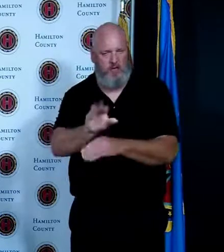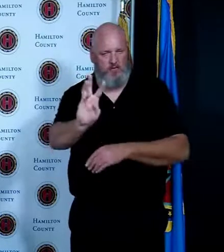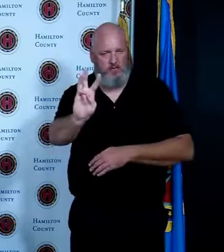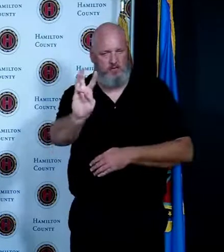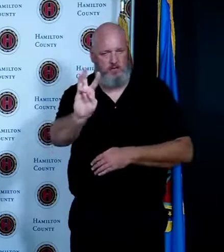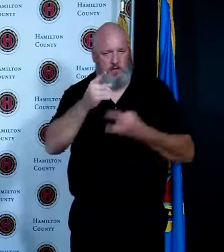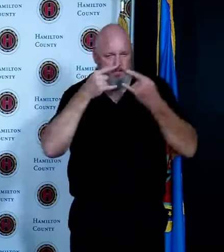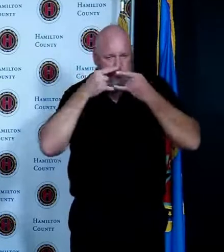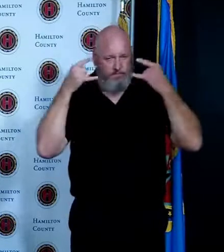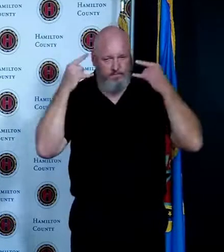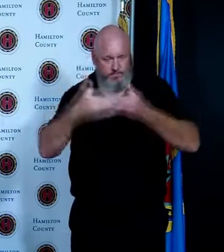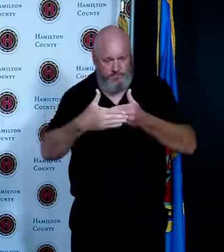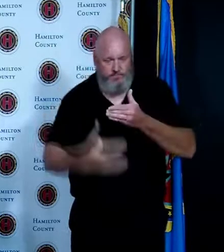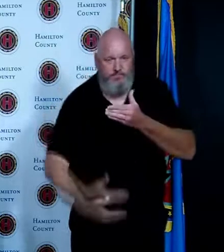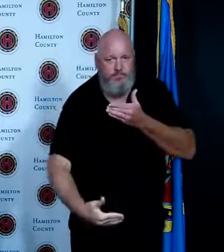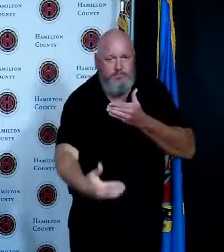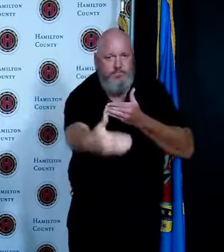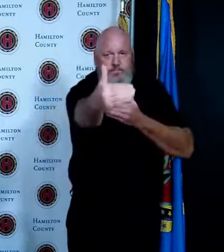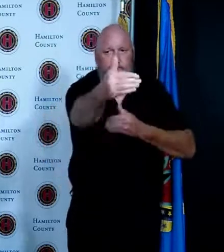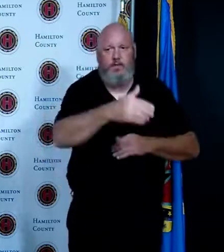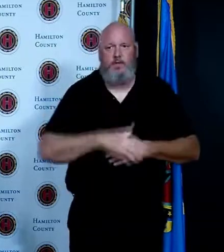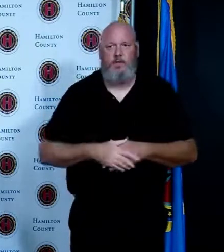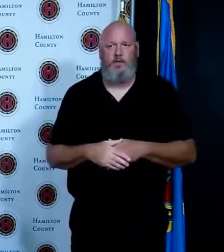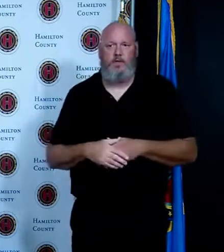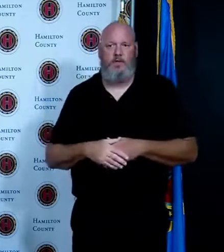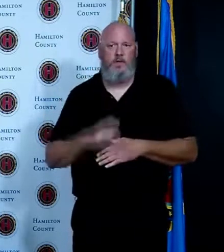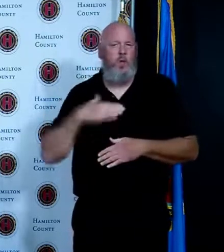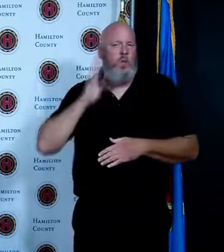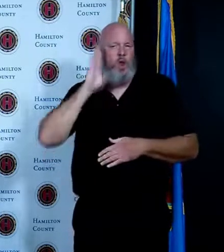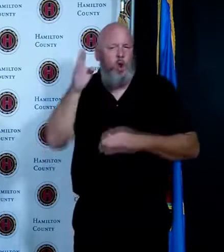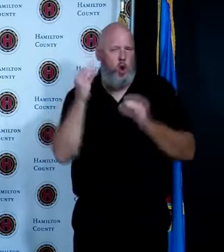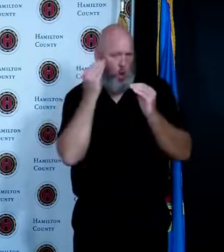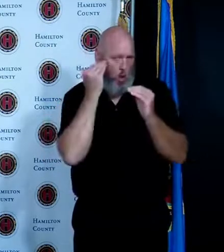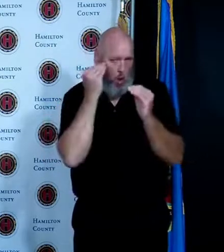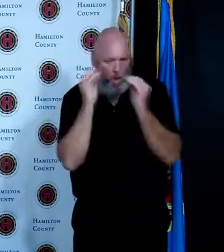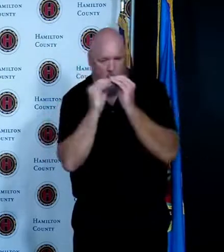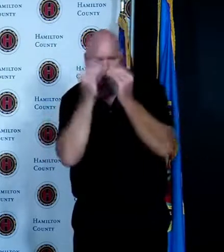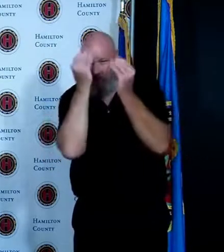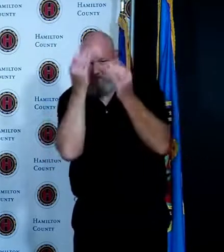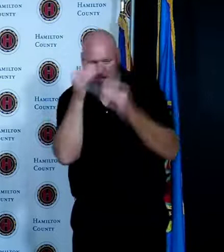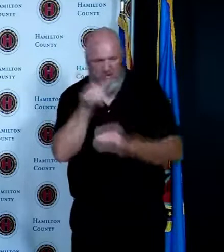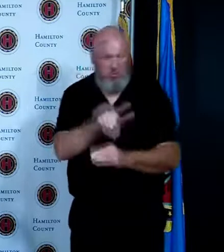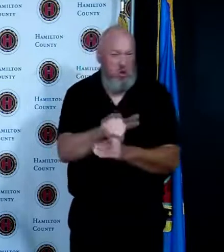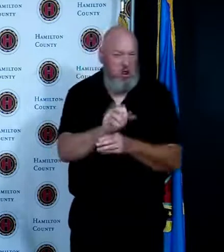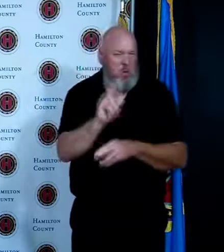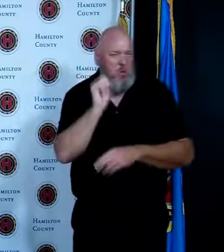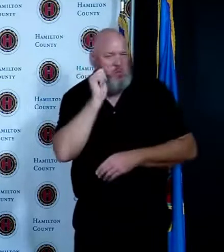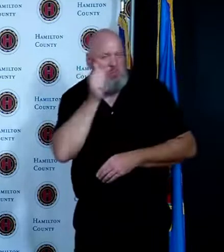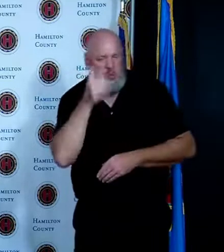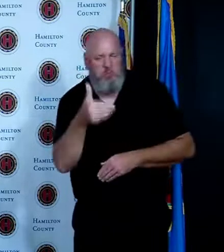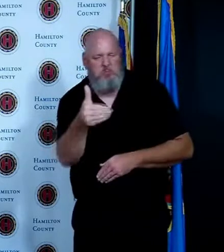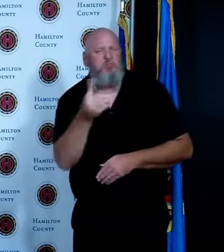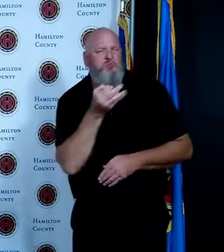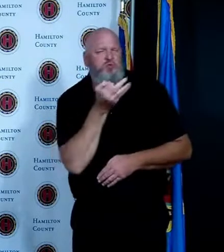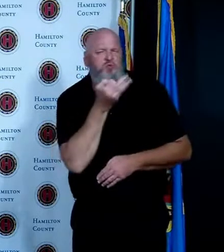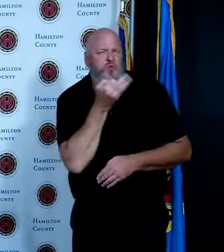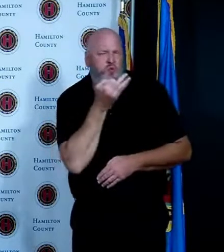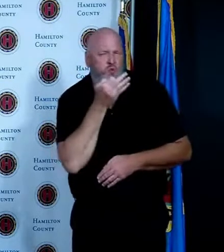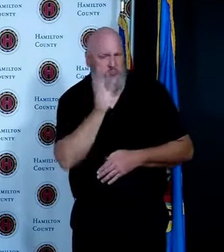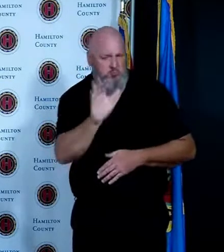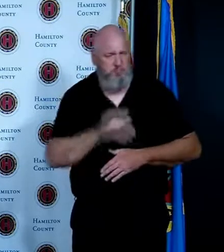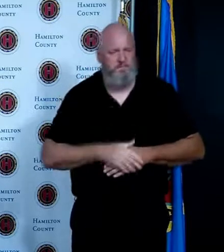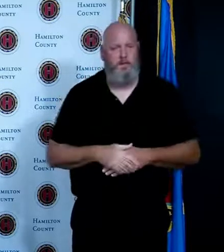thank you earlier John London did have a question from News 5 John do you still